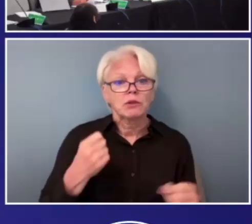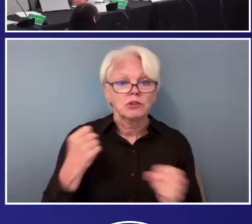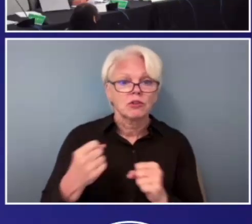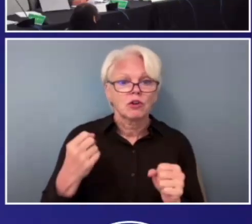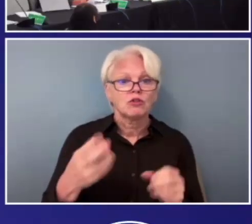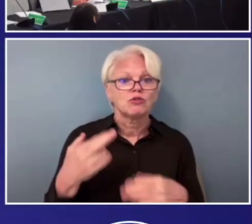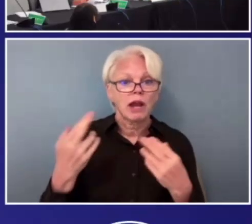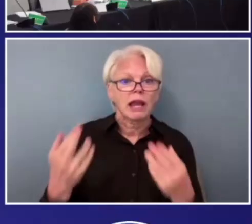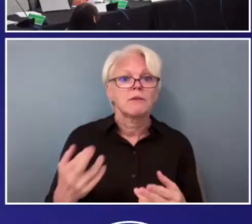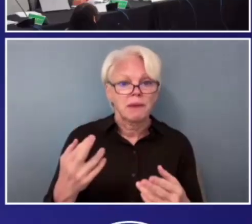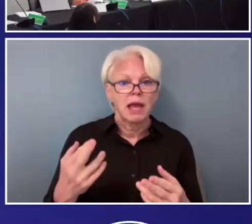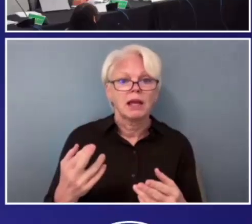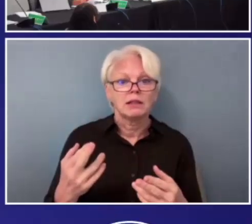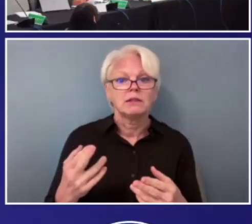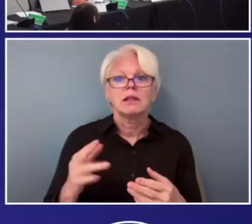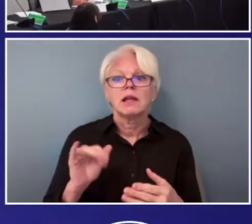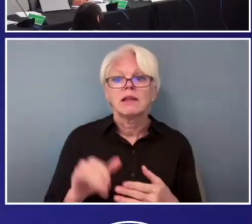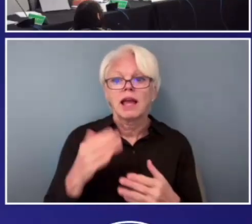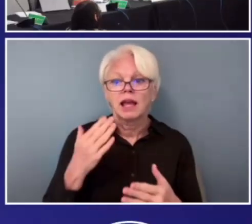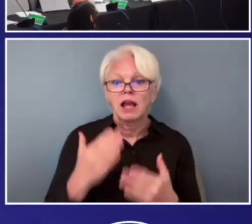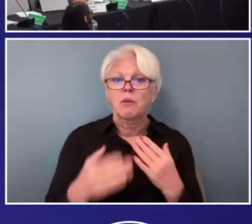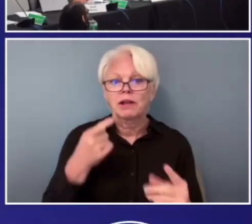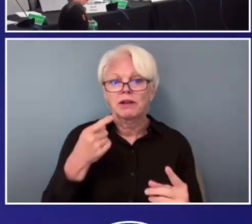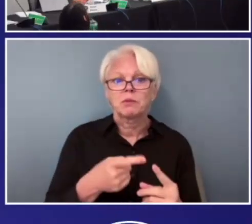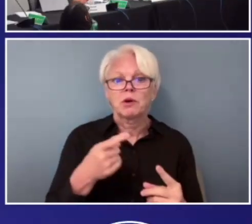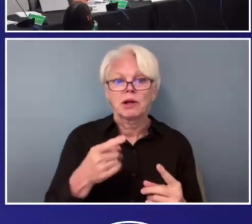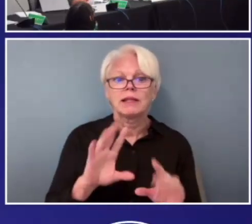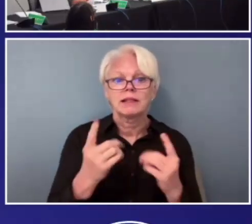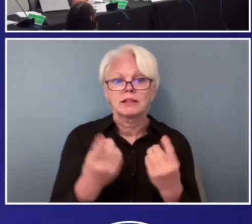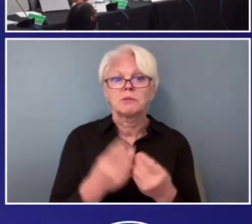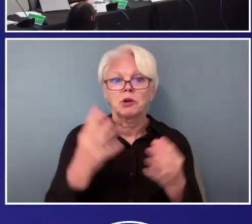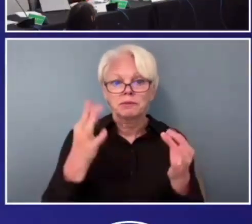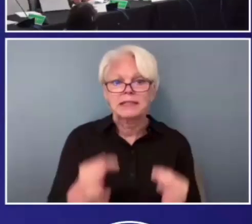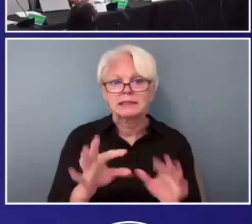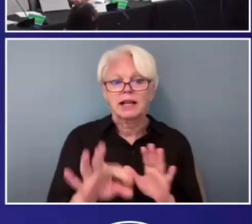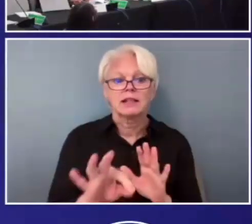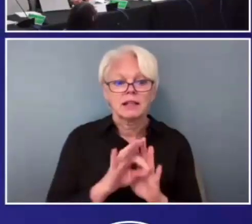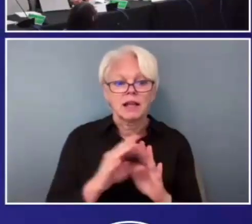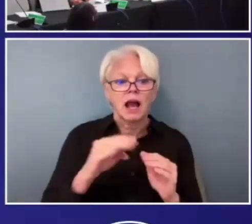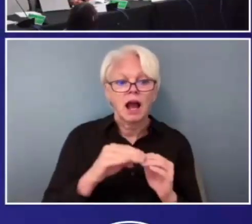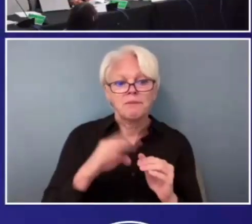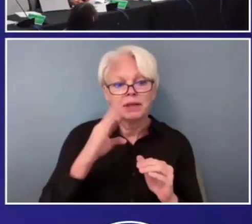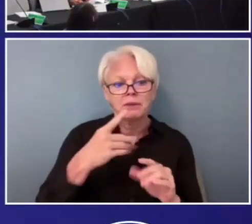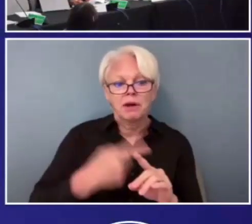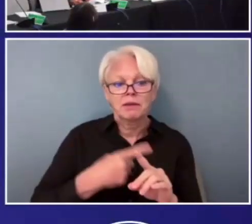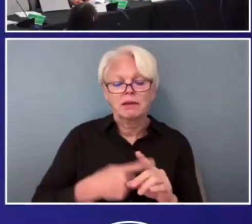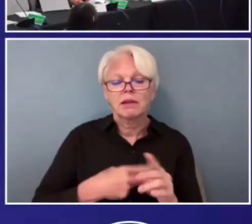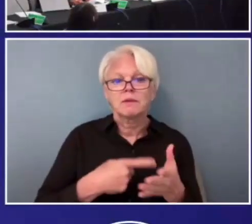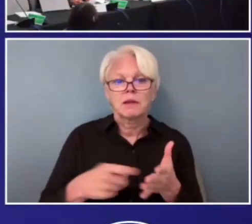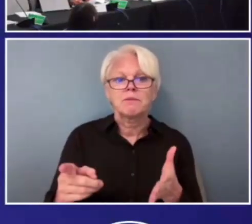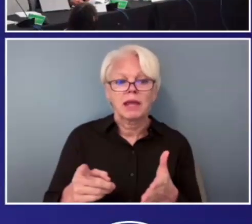at whatever point the Department decides to pick a minimum monthly payment, which I think they're basically going to have to do operationally.